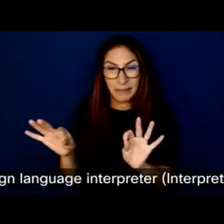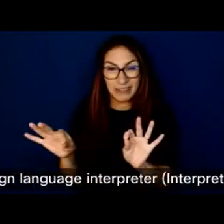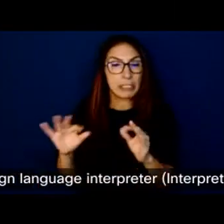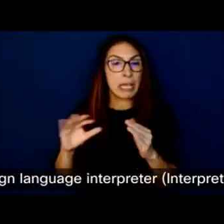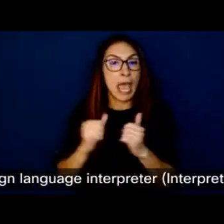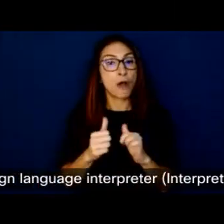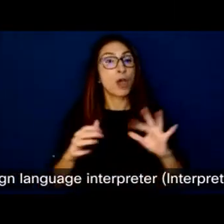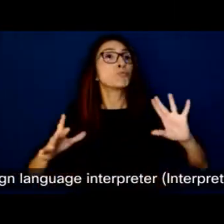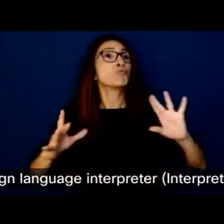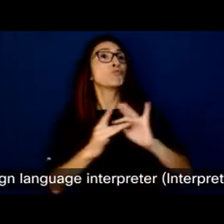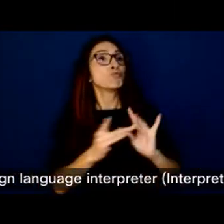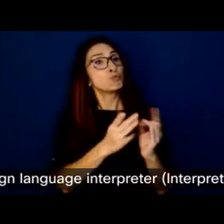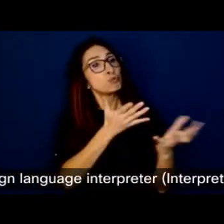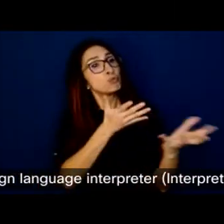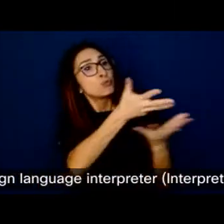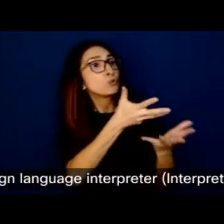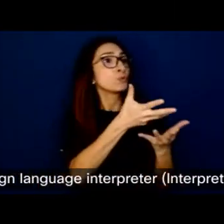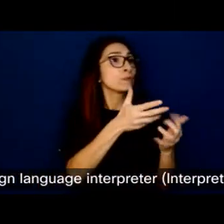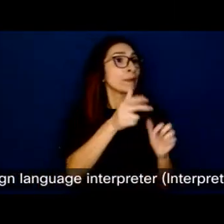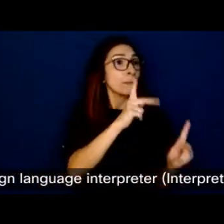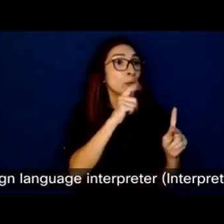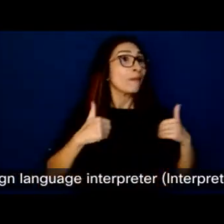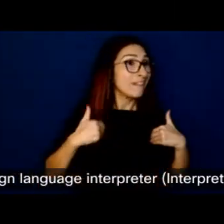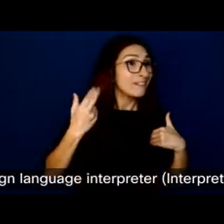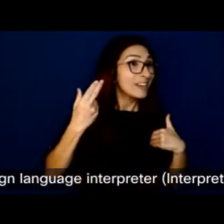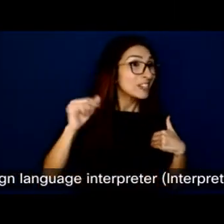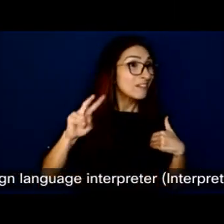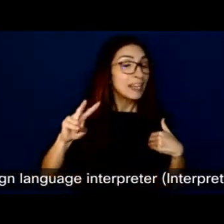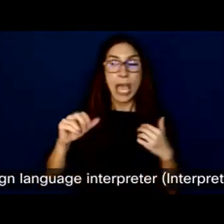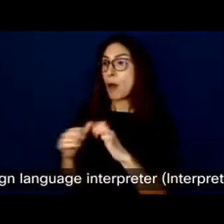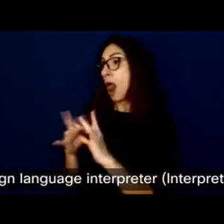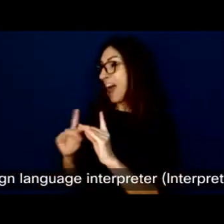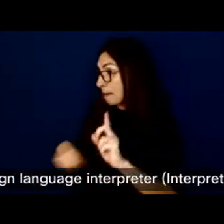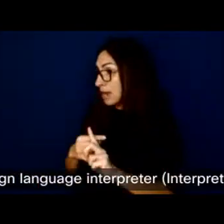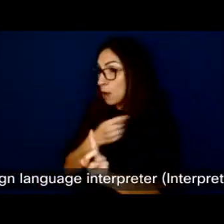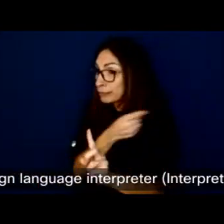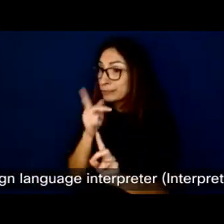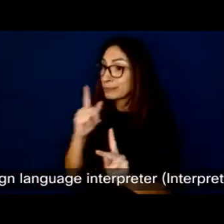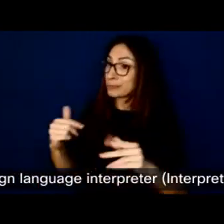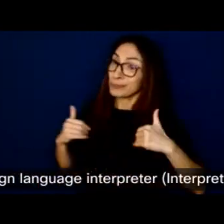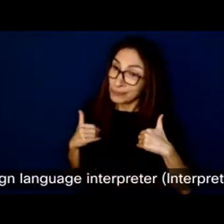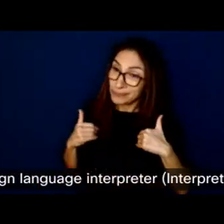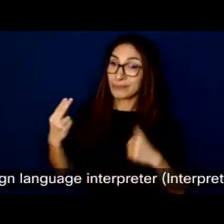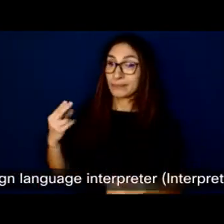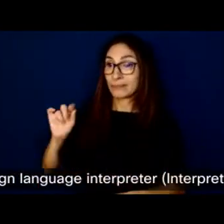living with HIV, paramount. Put the person before the viral